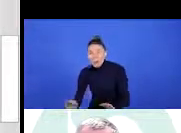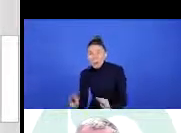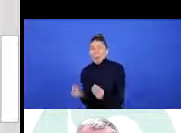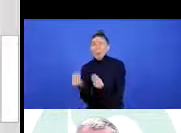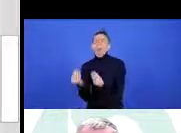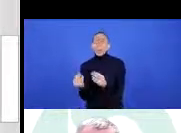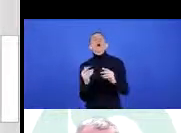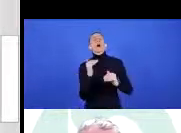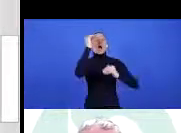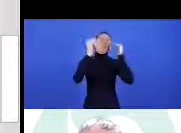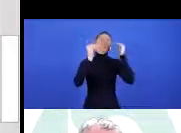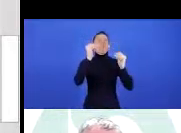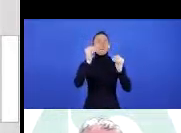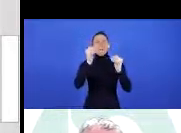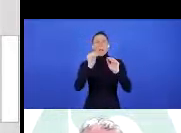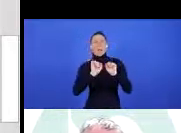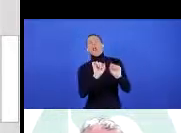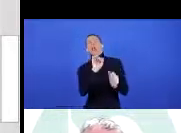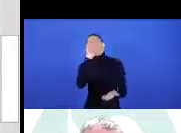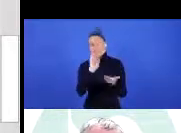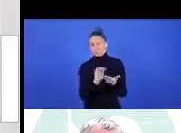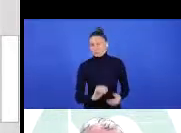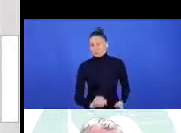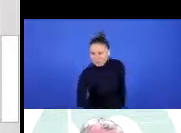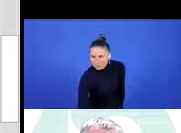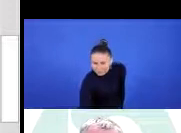to cochlear implants, particularly in young children, less so